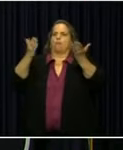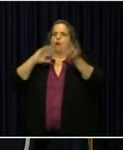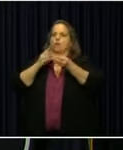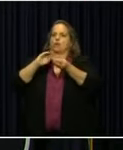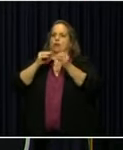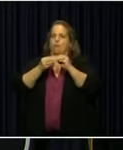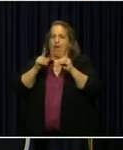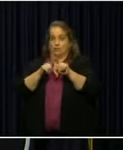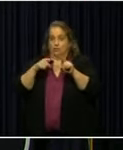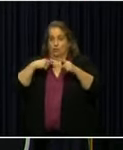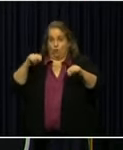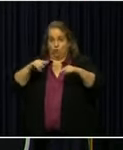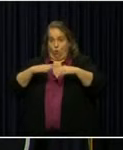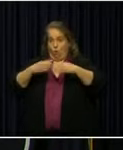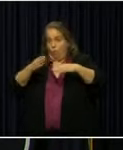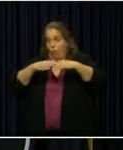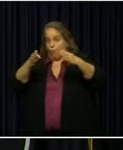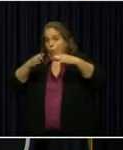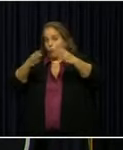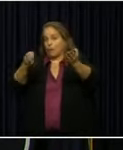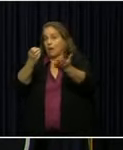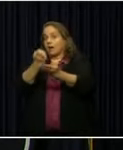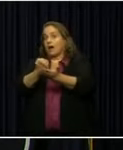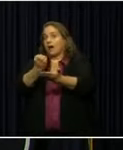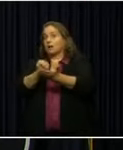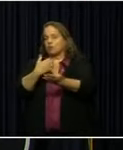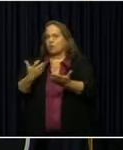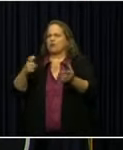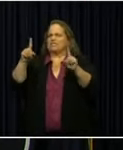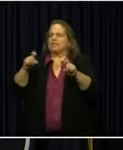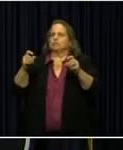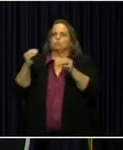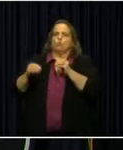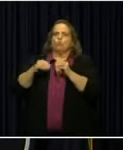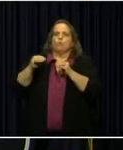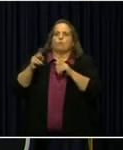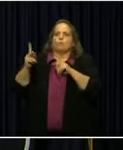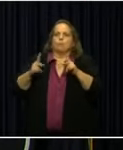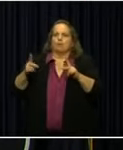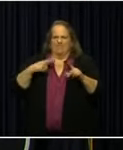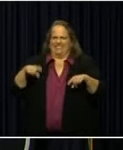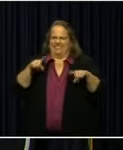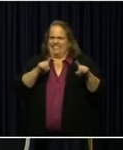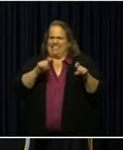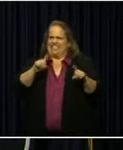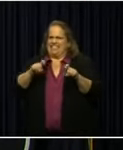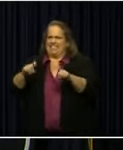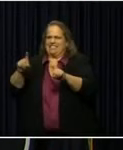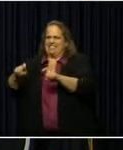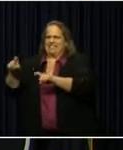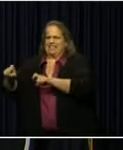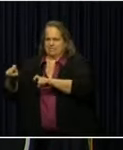PROCEDURES AND A NUMBER OF -- AND OTHER THINGS OR I GUESS TWO